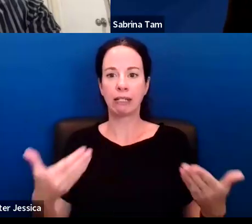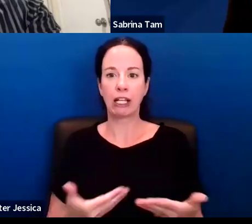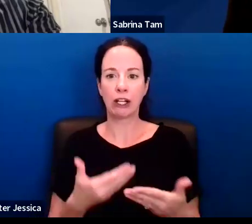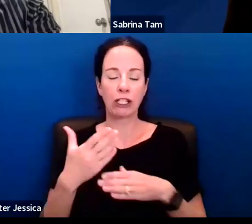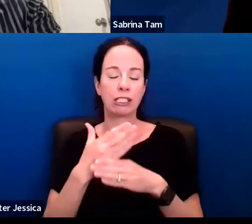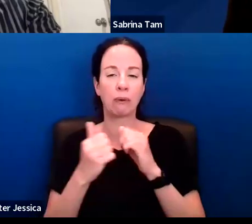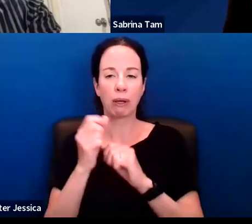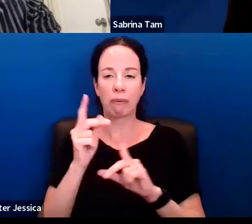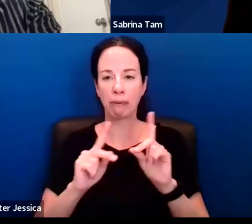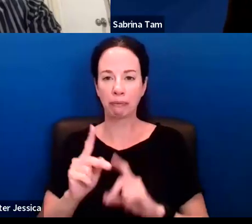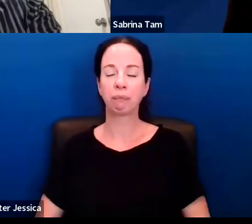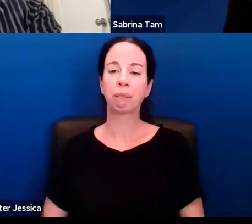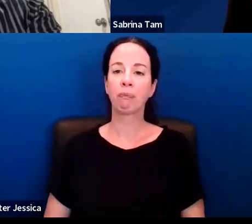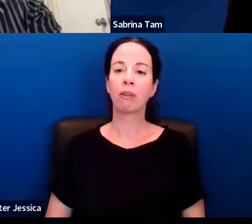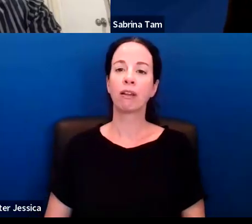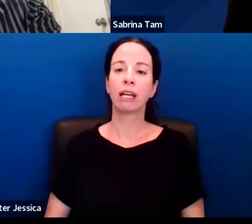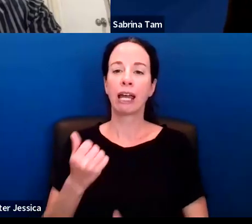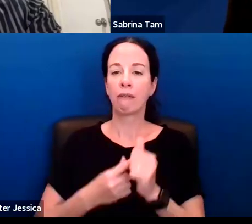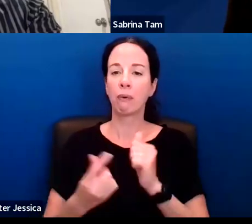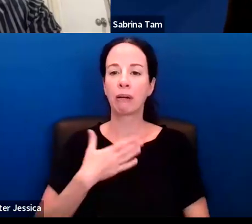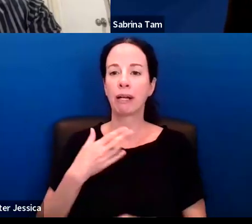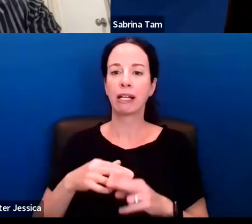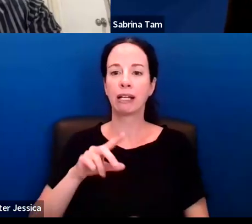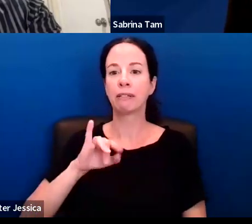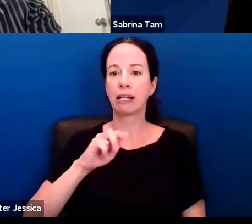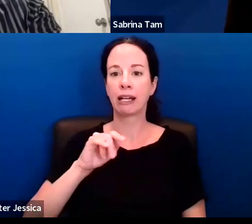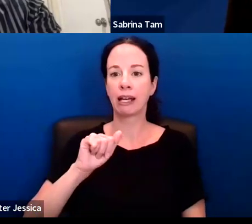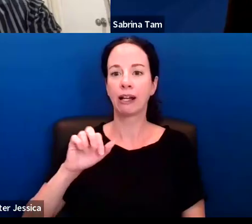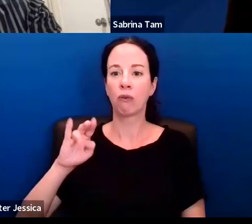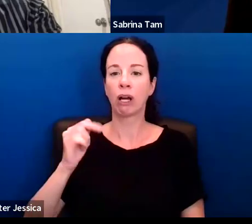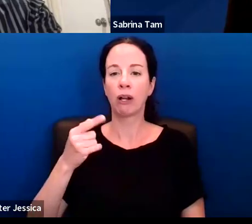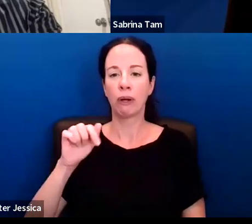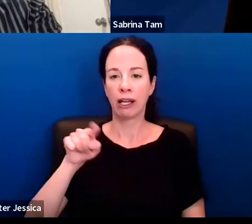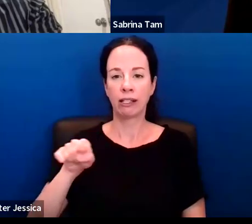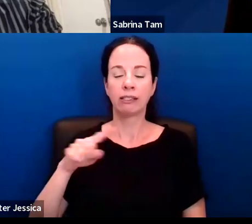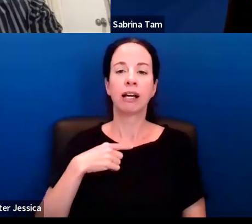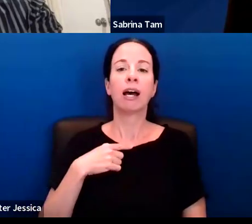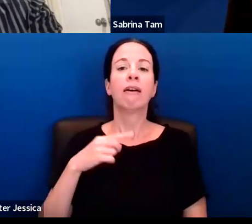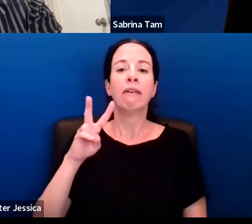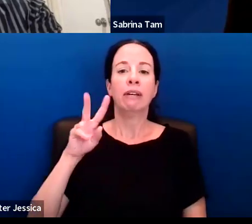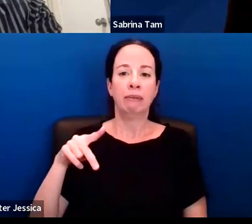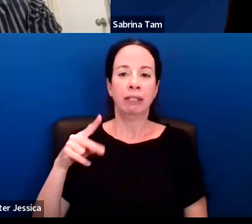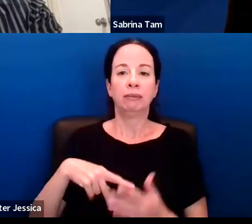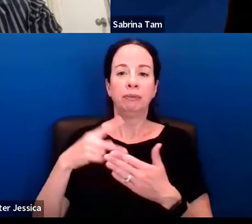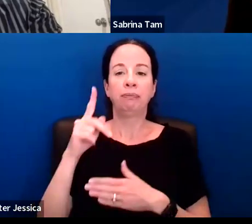folks. Everyone, my name is Diana Rodriguez. I serve as VP of Programs and Strategy for with